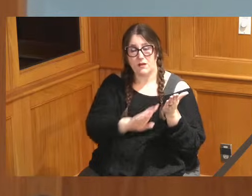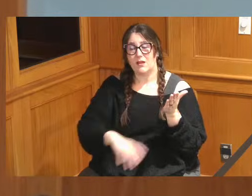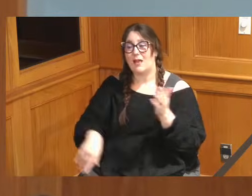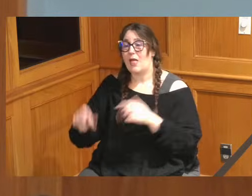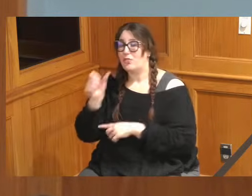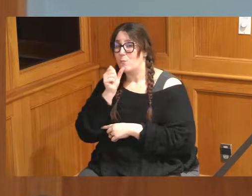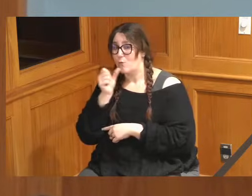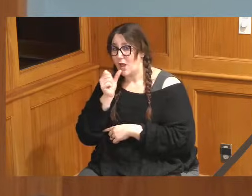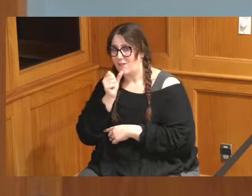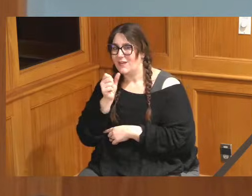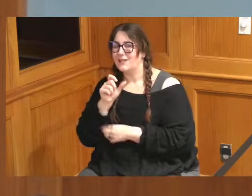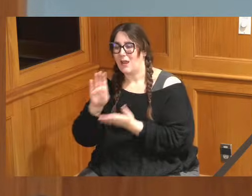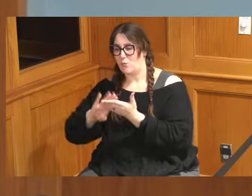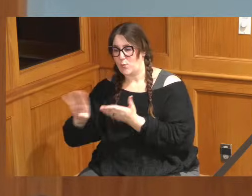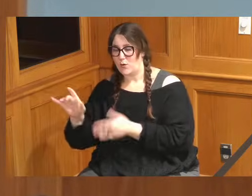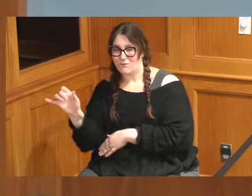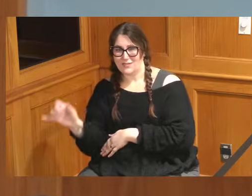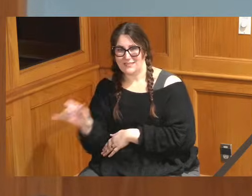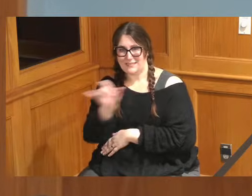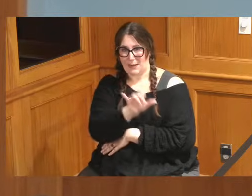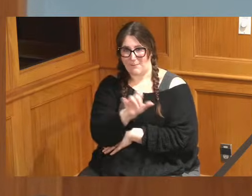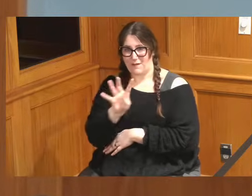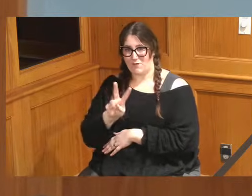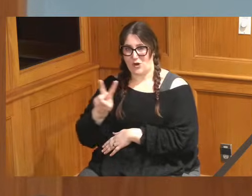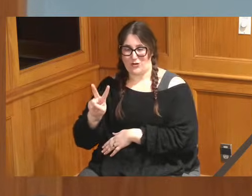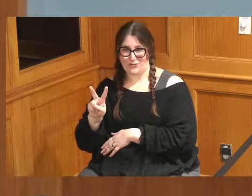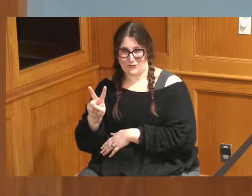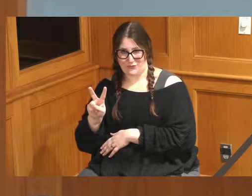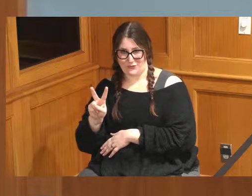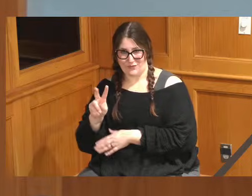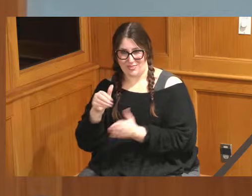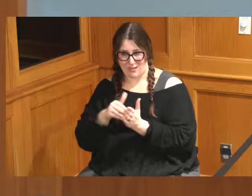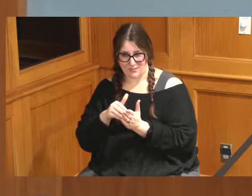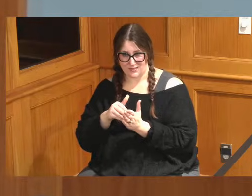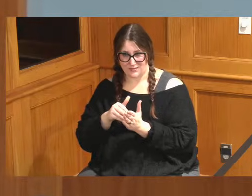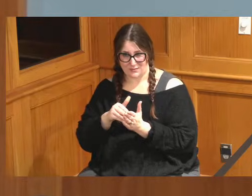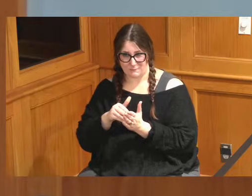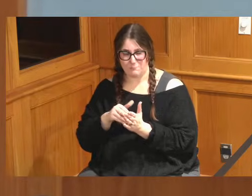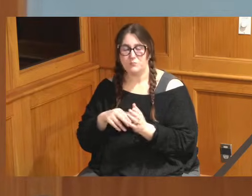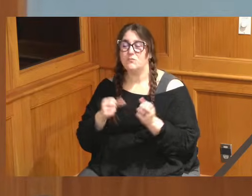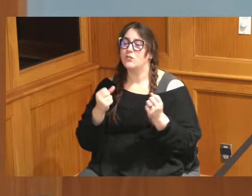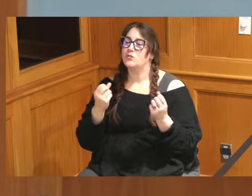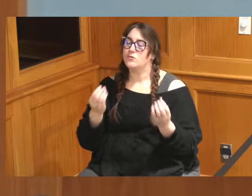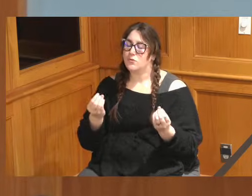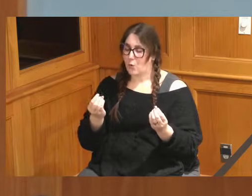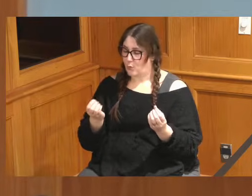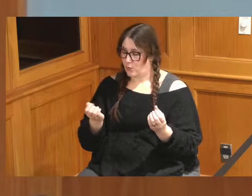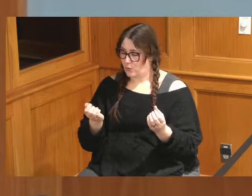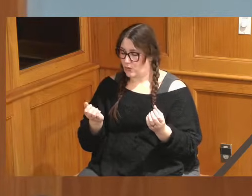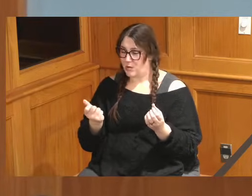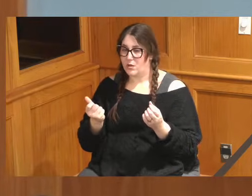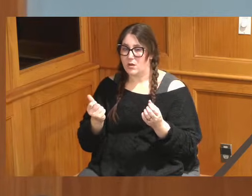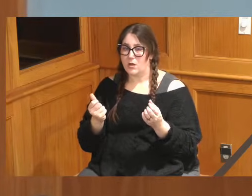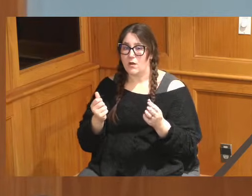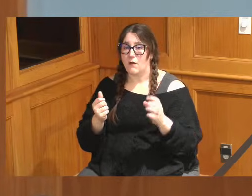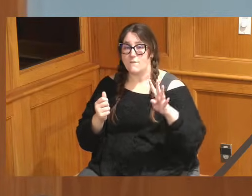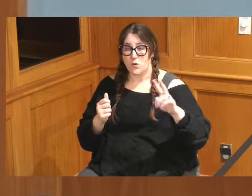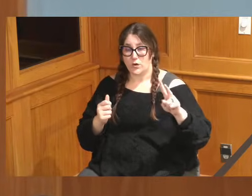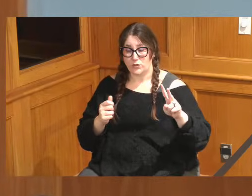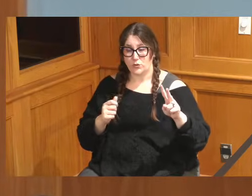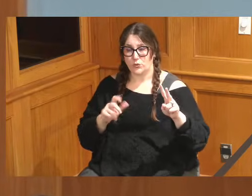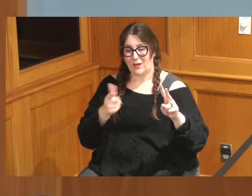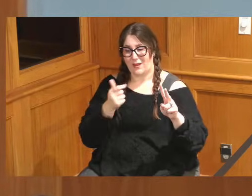side. This is where we found a good and sorry. Oh go. Okay. So, uh, to remove the 42,000 gallons,